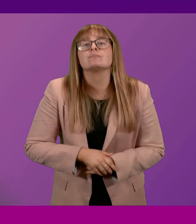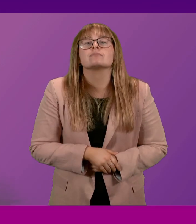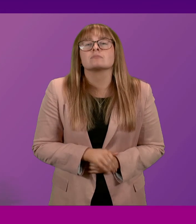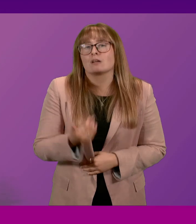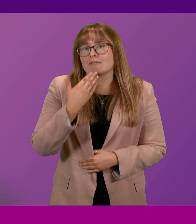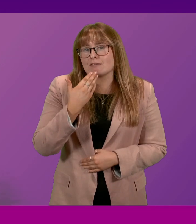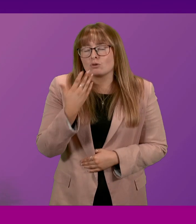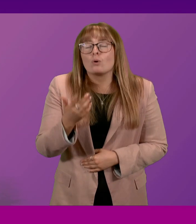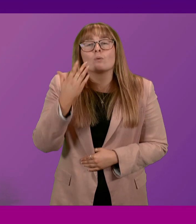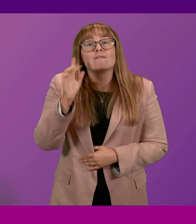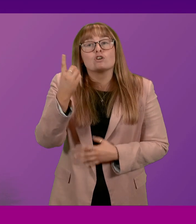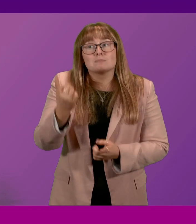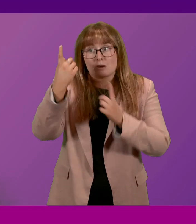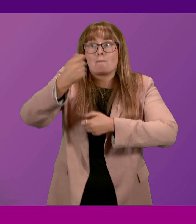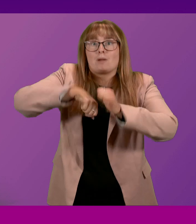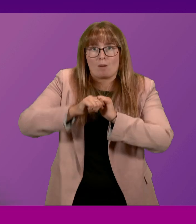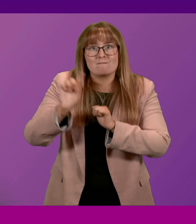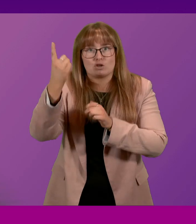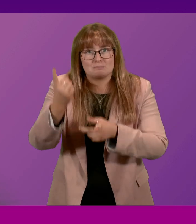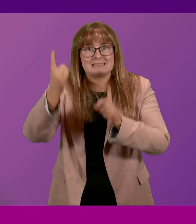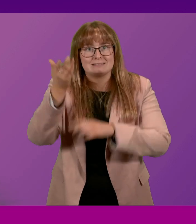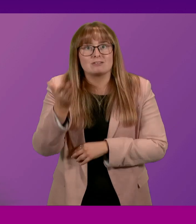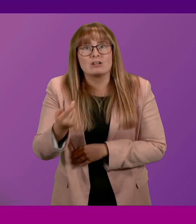When the First Minister became First Minister, he said that enterprise was one